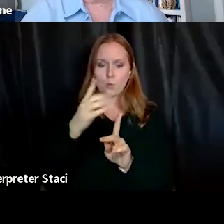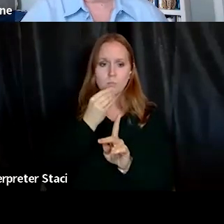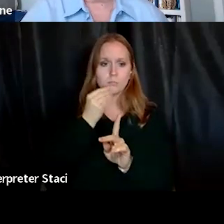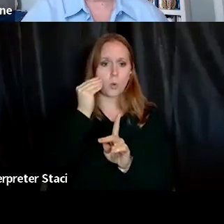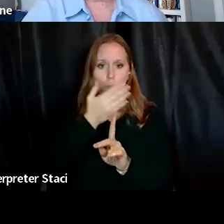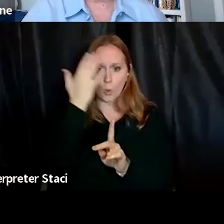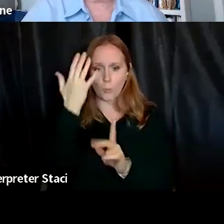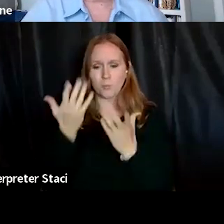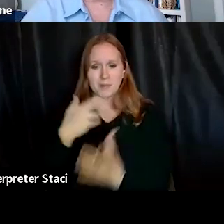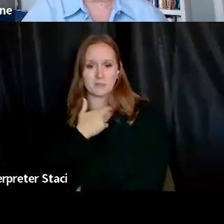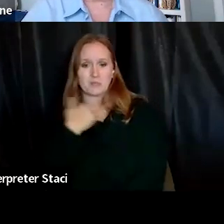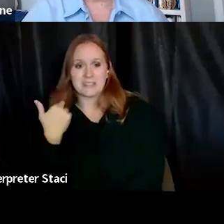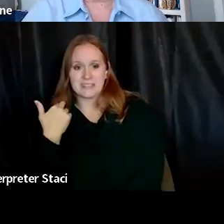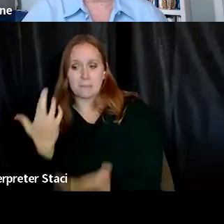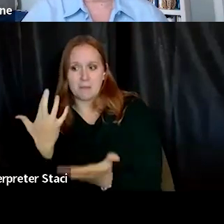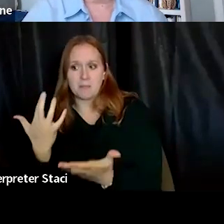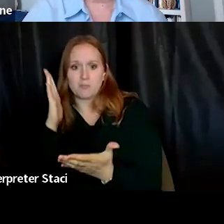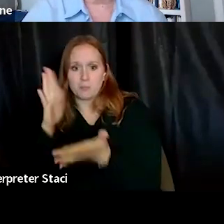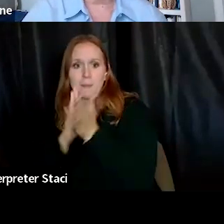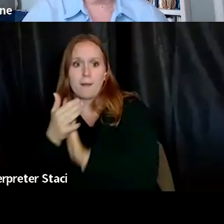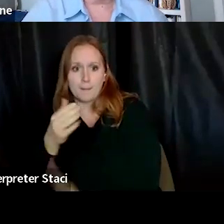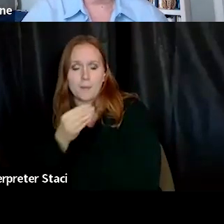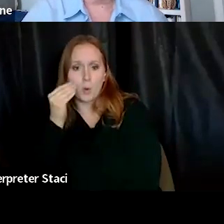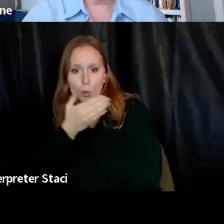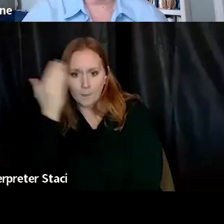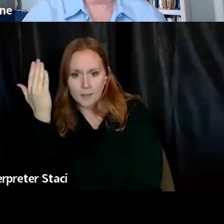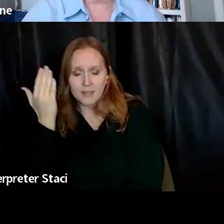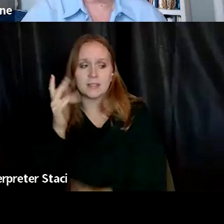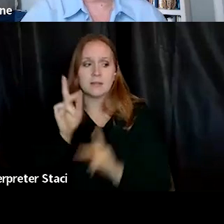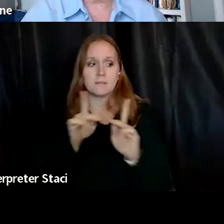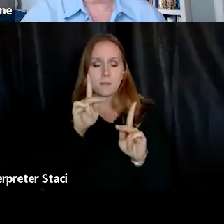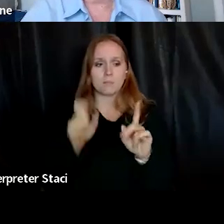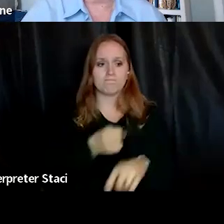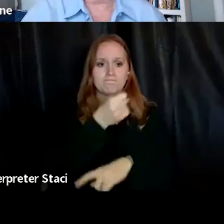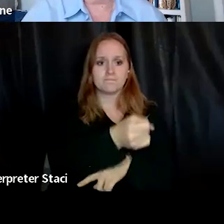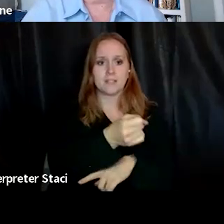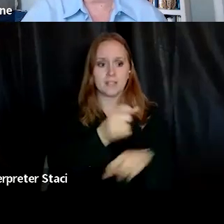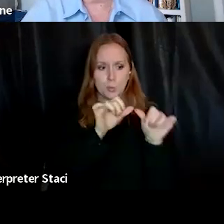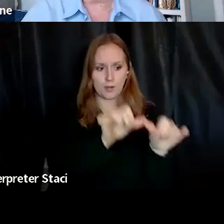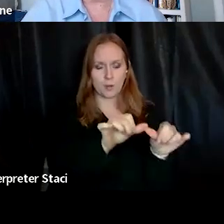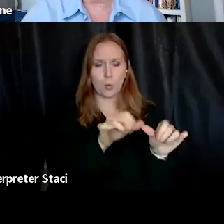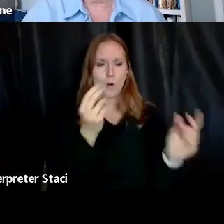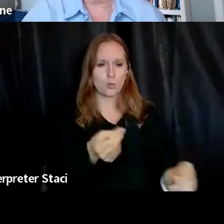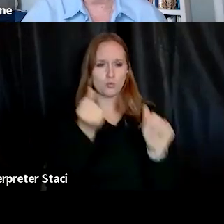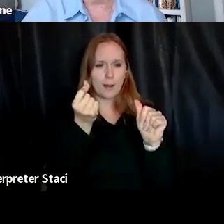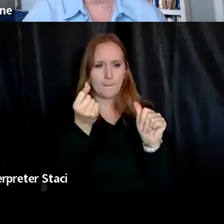So the question is when people get into permanent supportive housing or a rapid rehousing program through their CoCs,